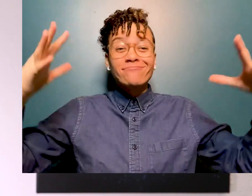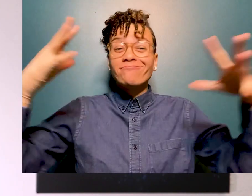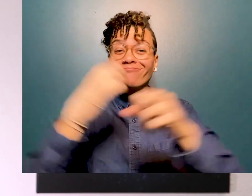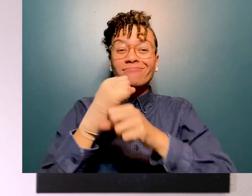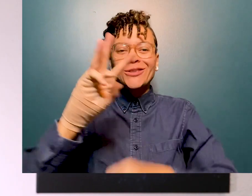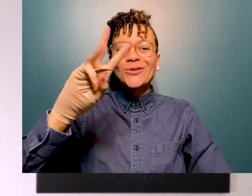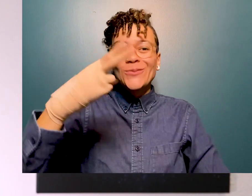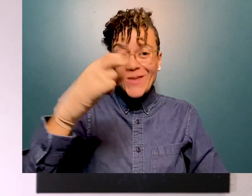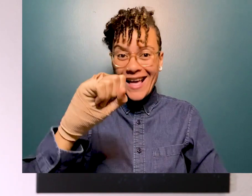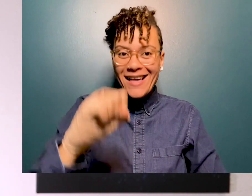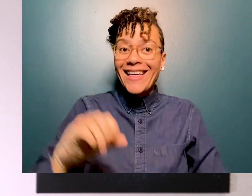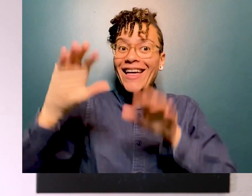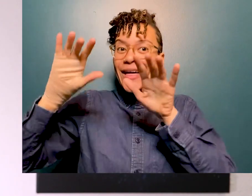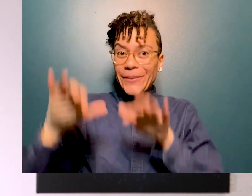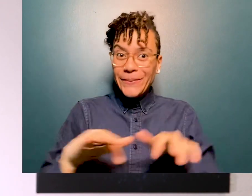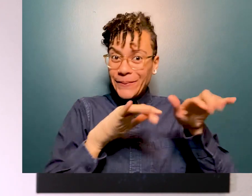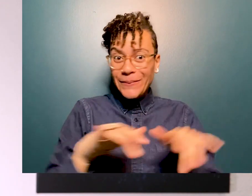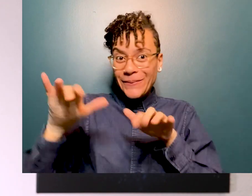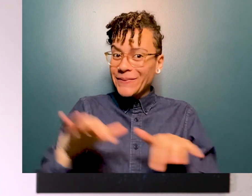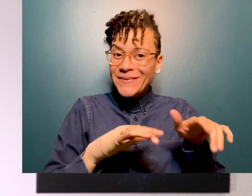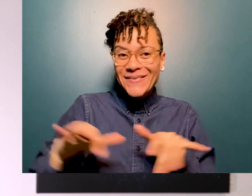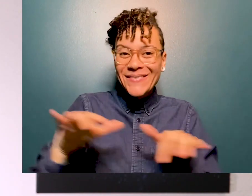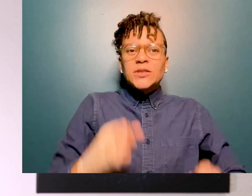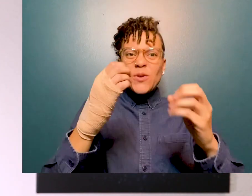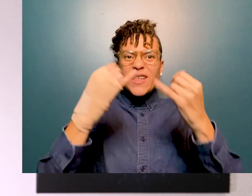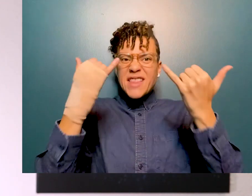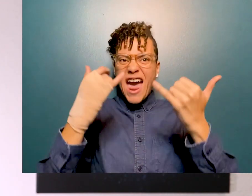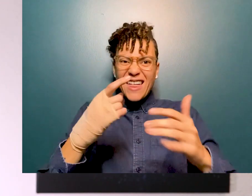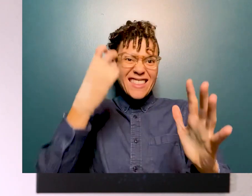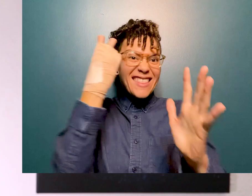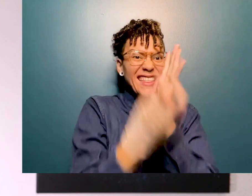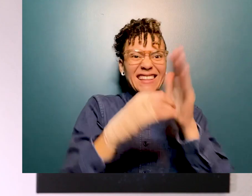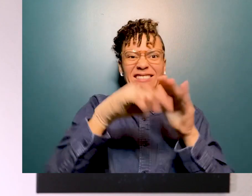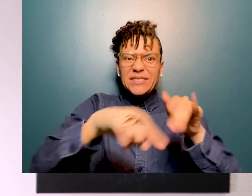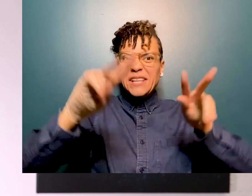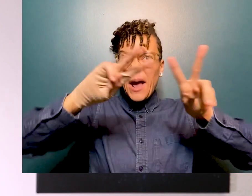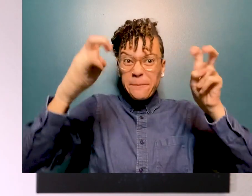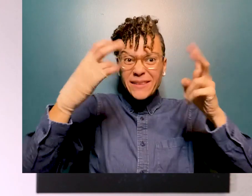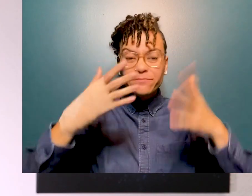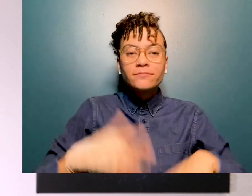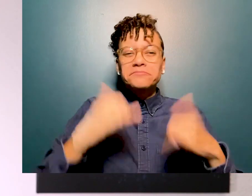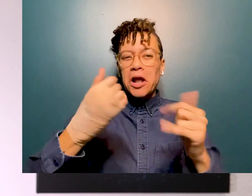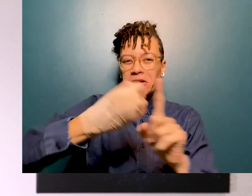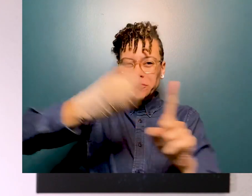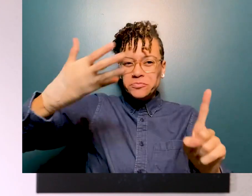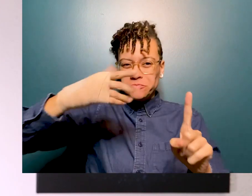Whole Sign Houses is a method or a form of house division dividing an astrological chart